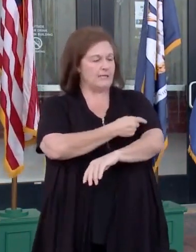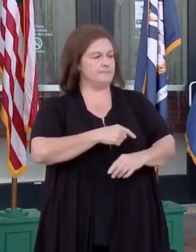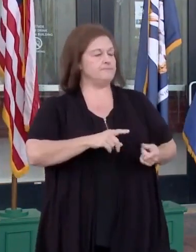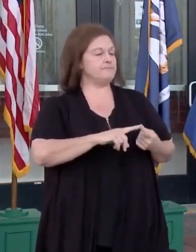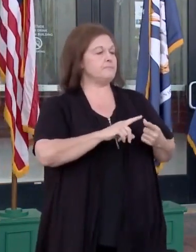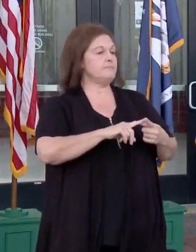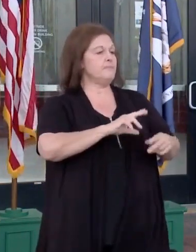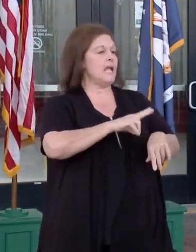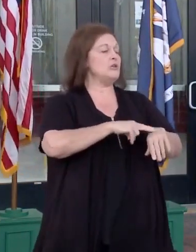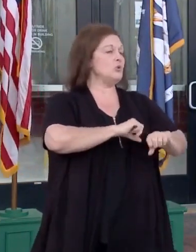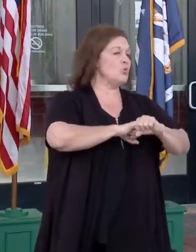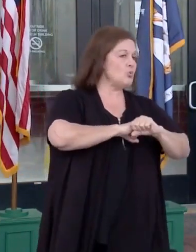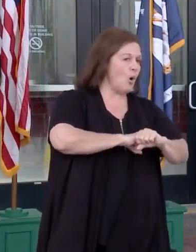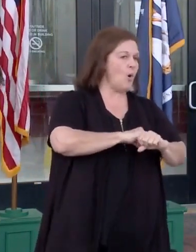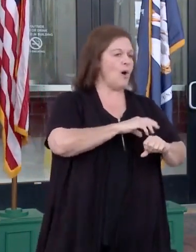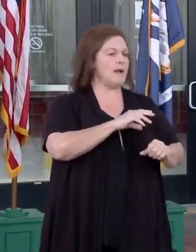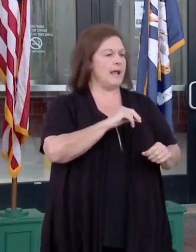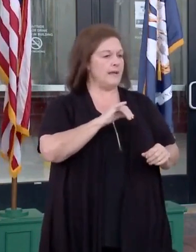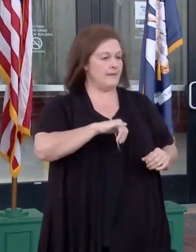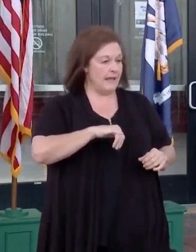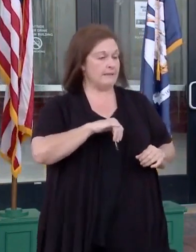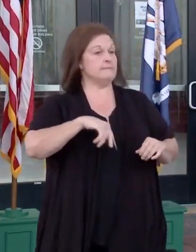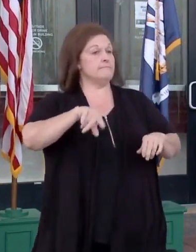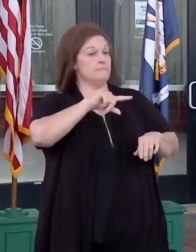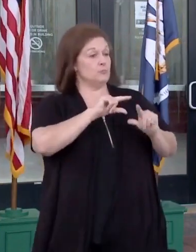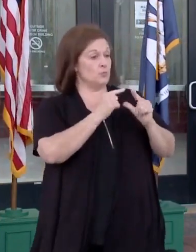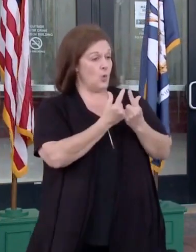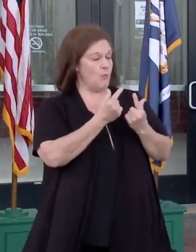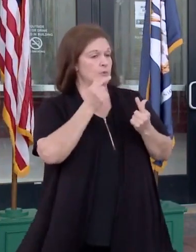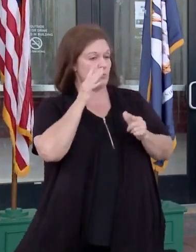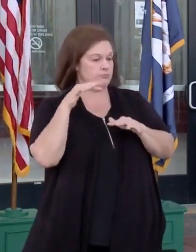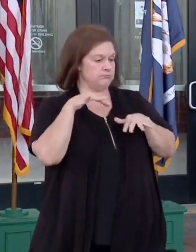of Health will be returning to the galleria center starting monday august